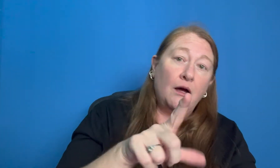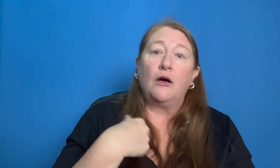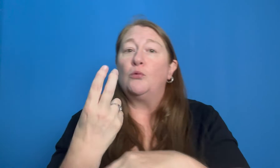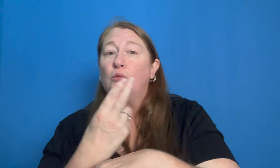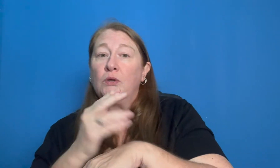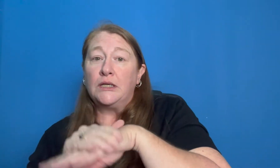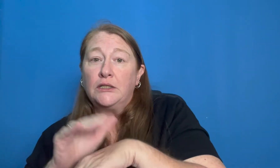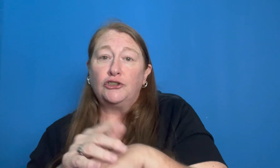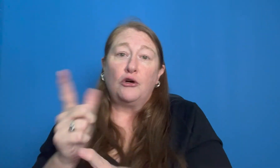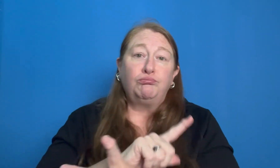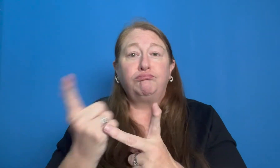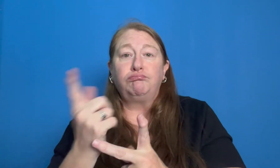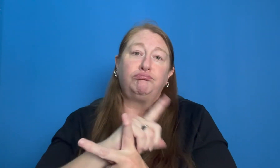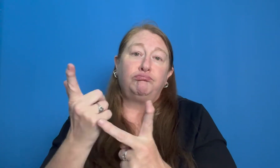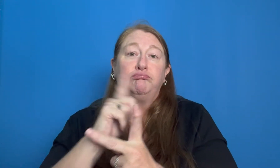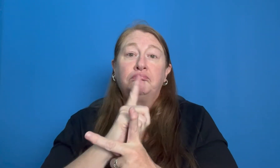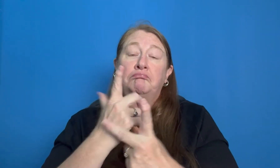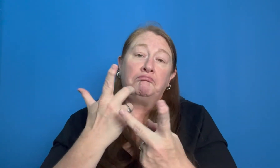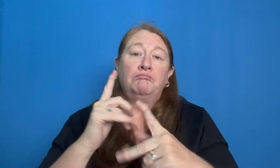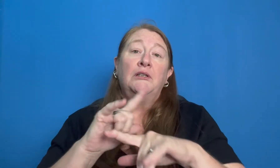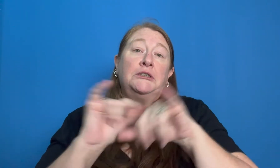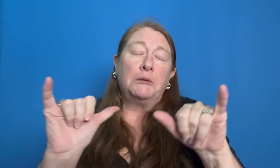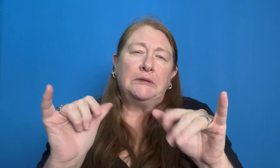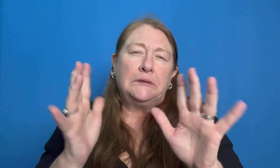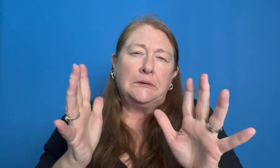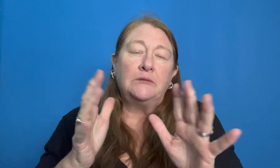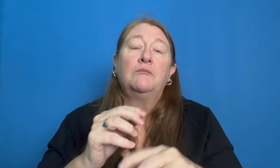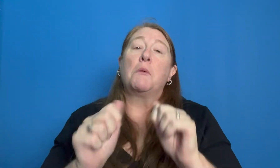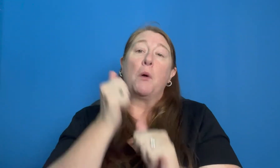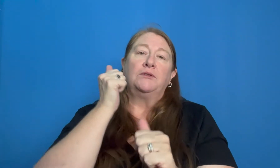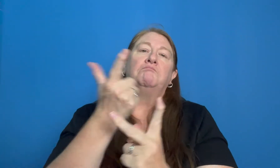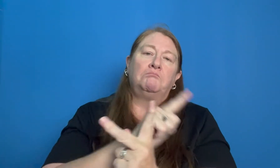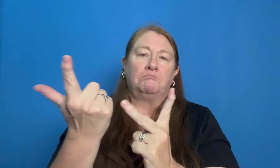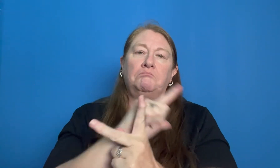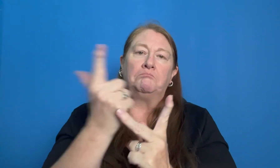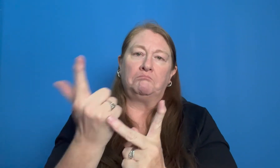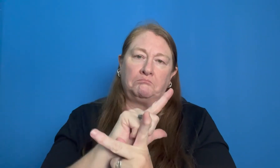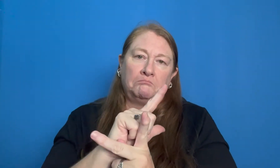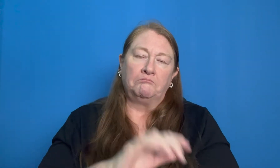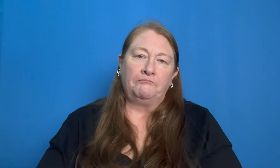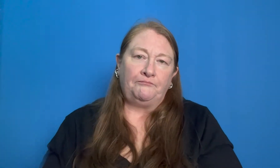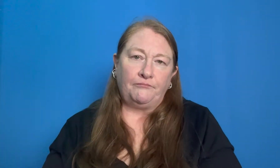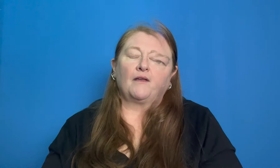the switching of both languages occurs rather than at the same time.